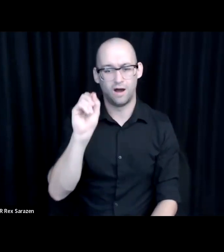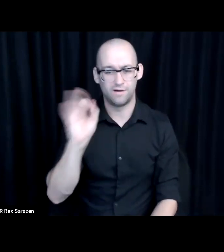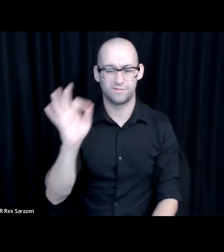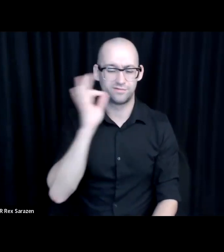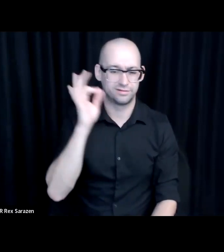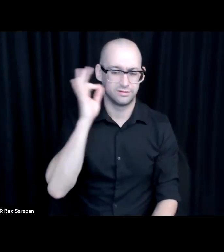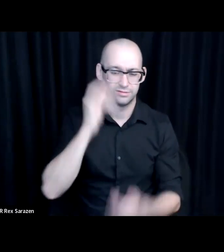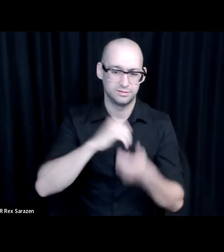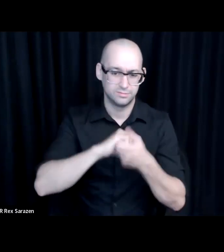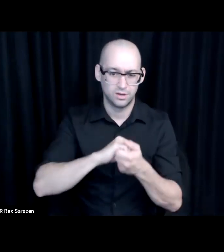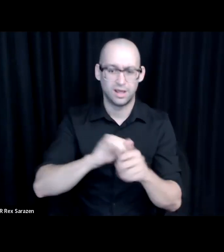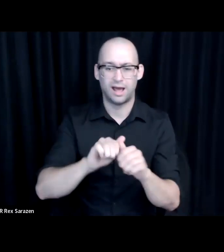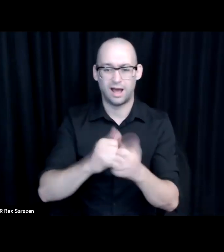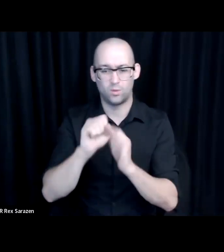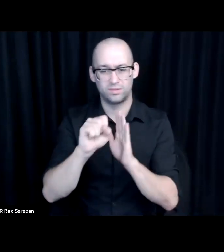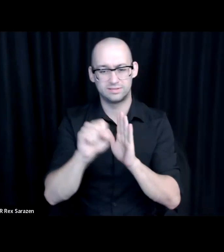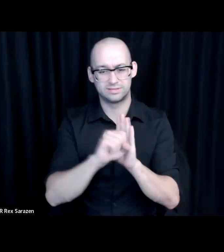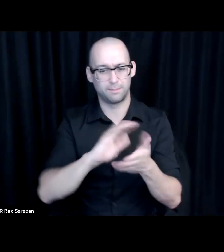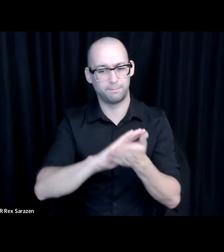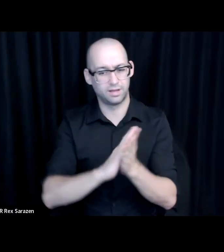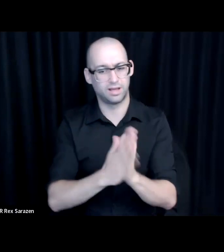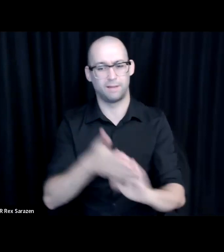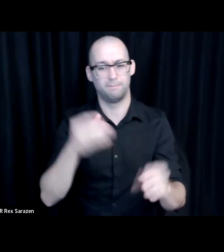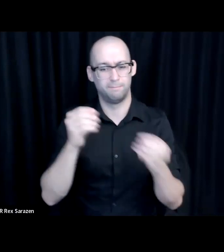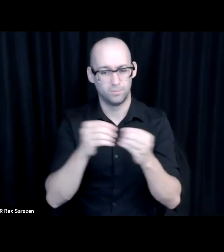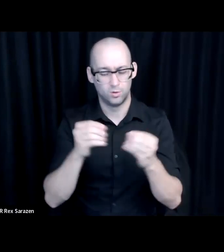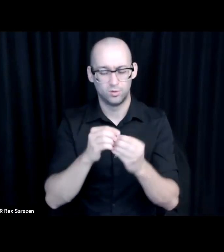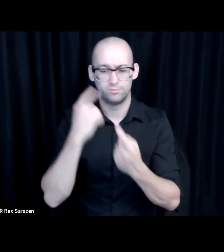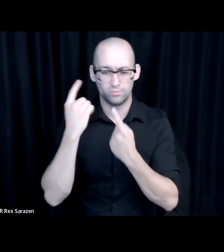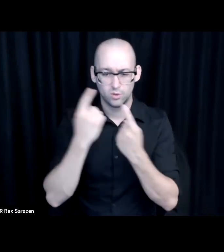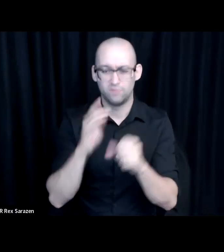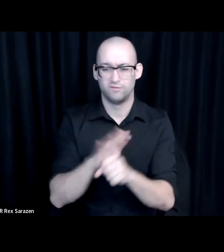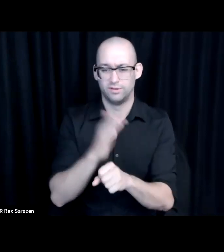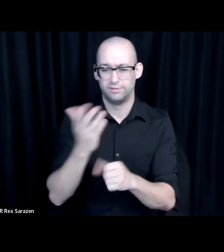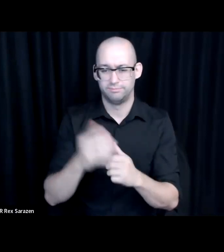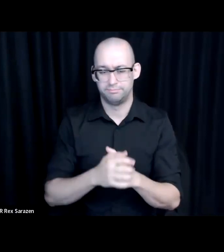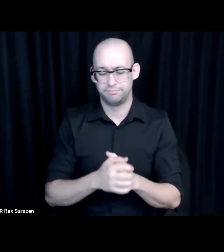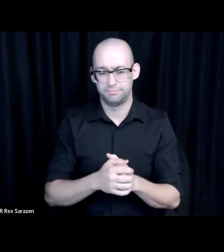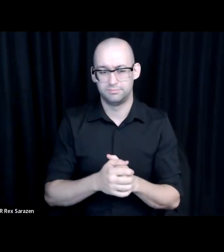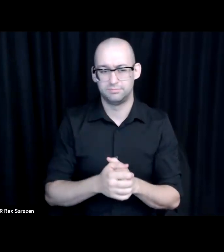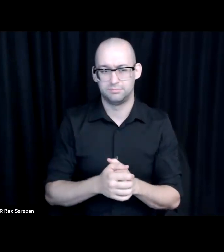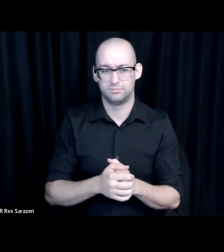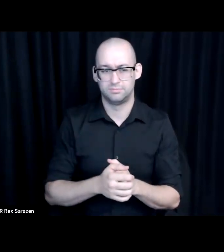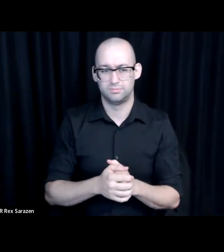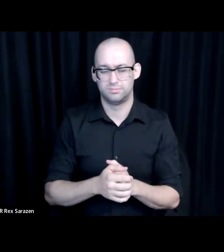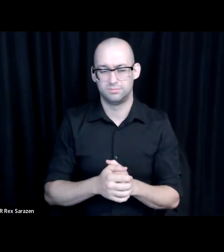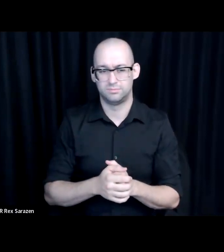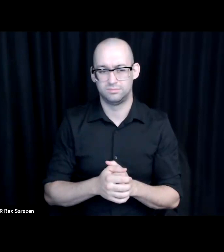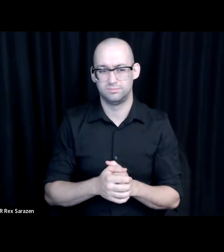thoughtful about engaging Tribal communities, and really, have been on the other side of when people